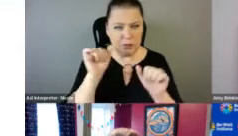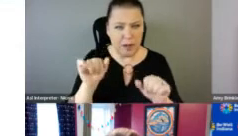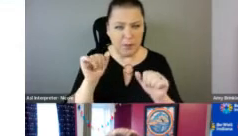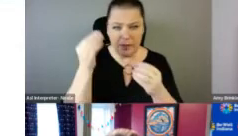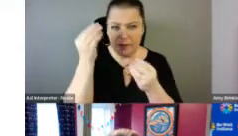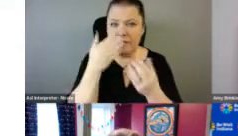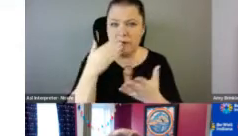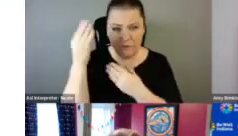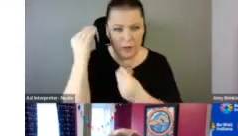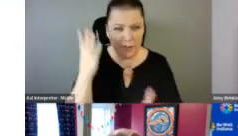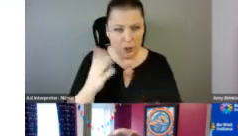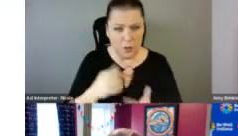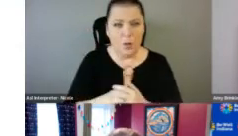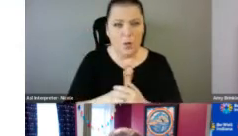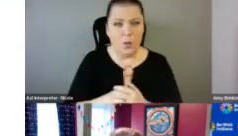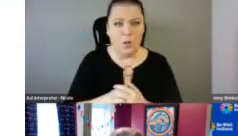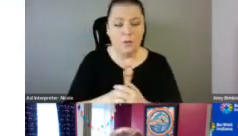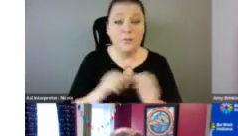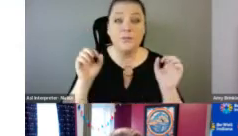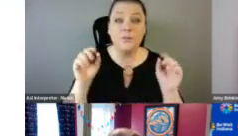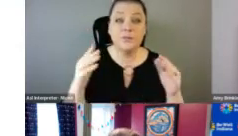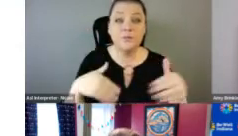us know. Okay, next slide, please.